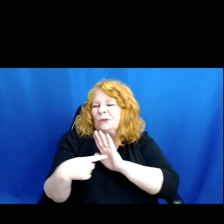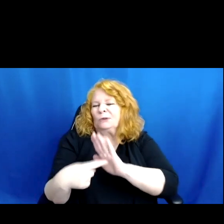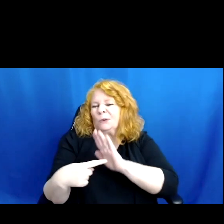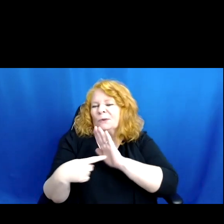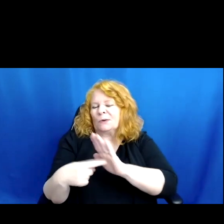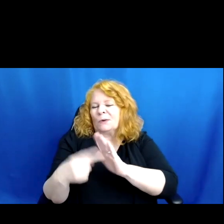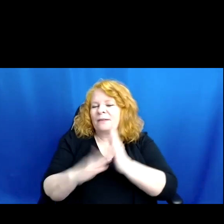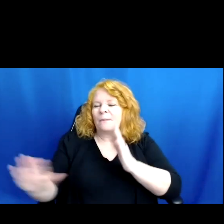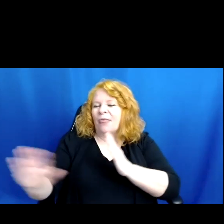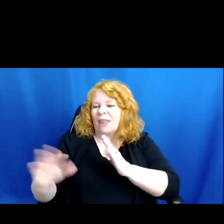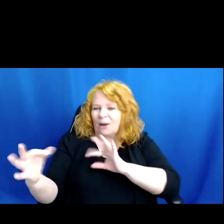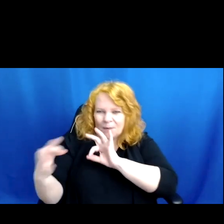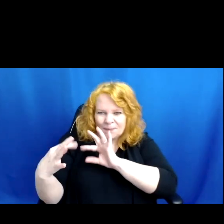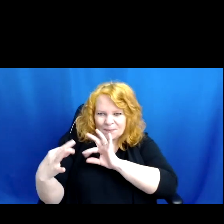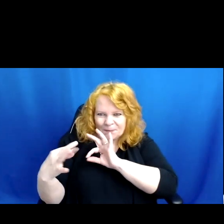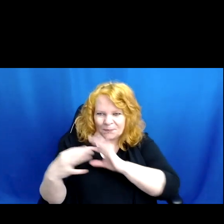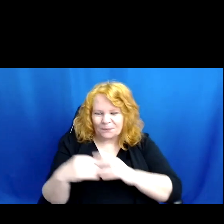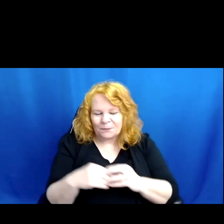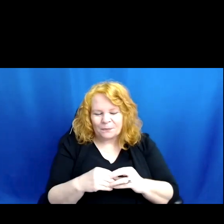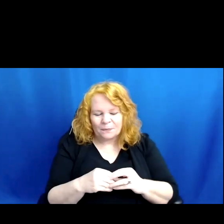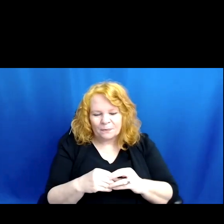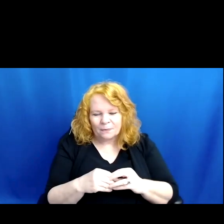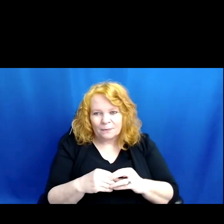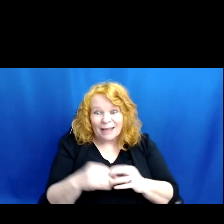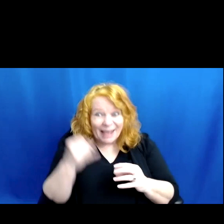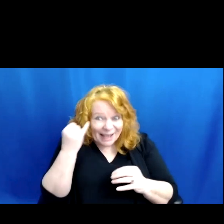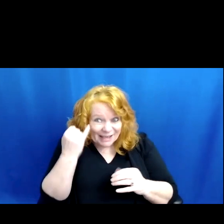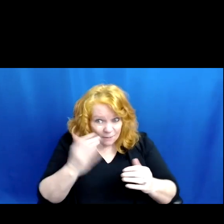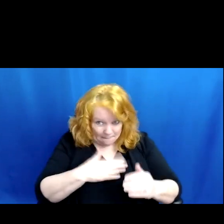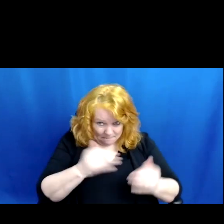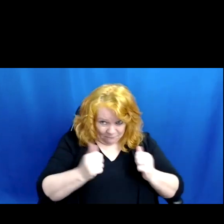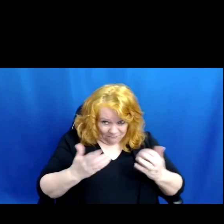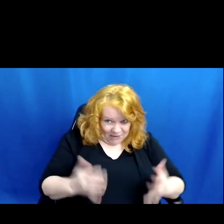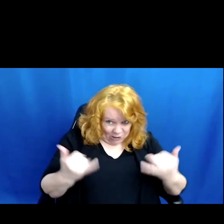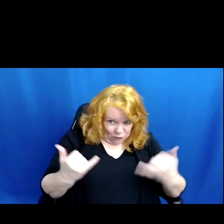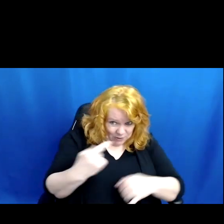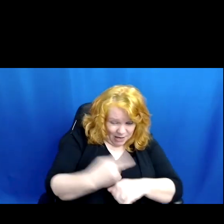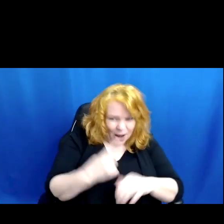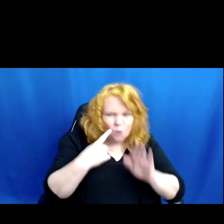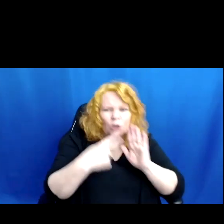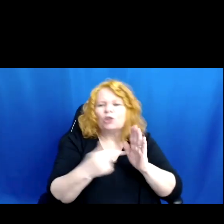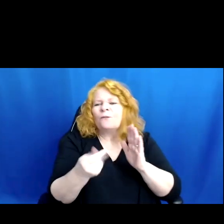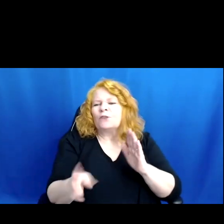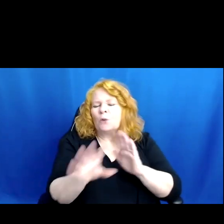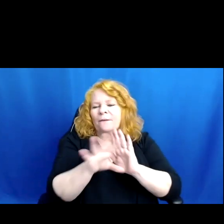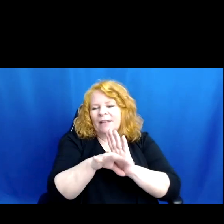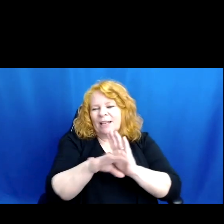from those families. If we’ve got time at the end I am going to show a couple of videos of the children.